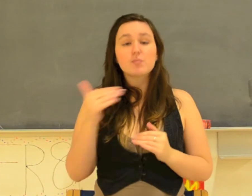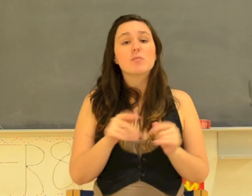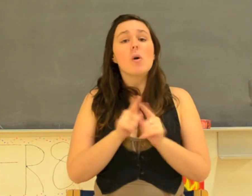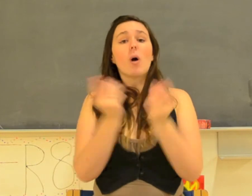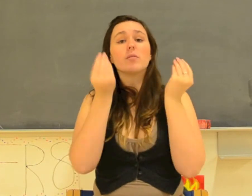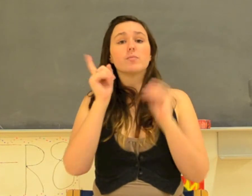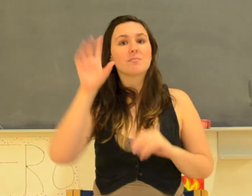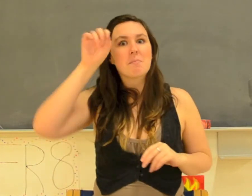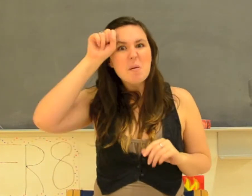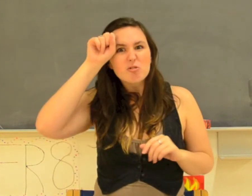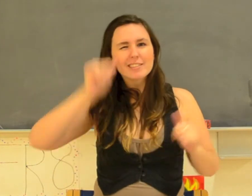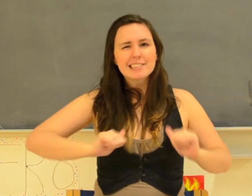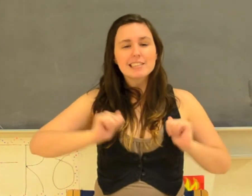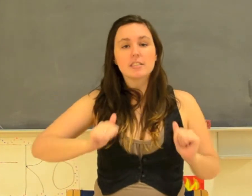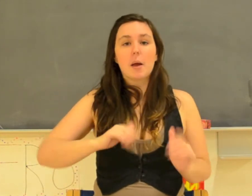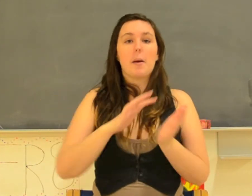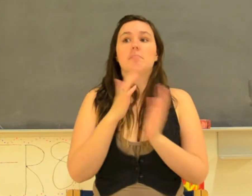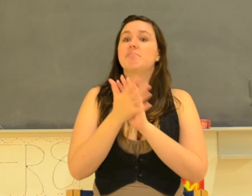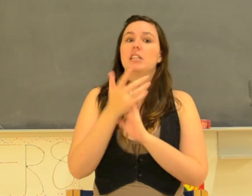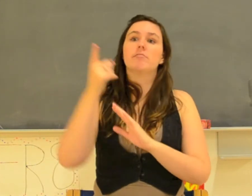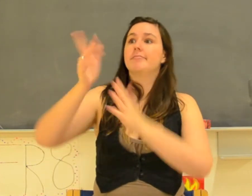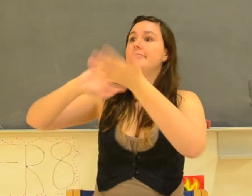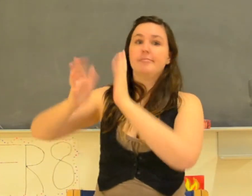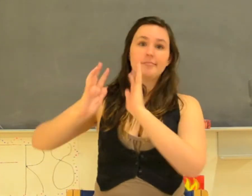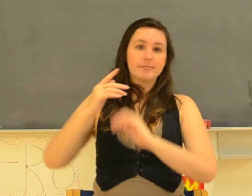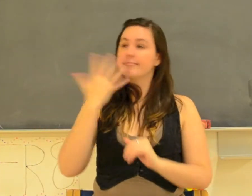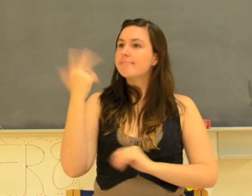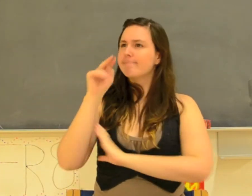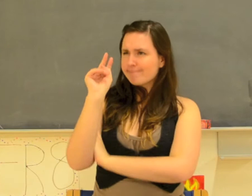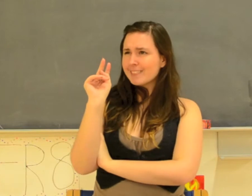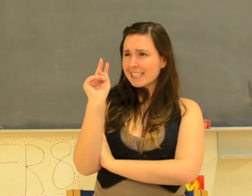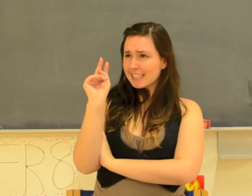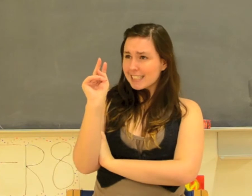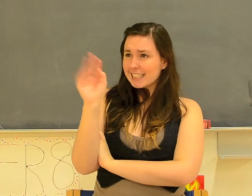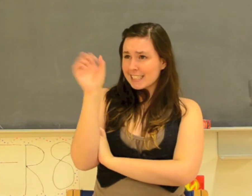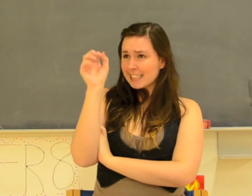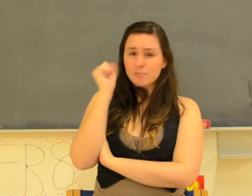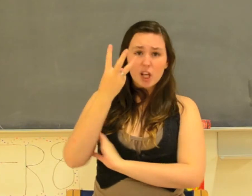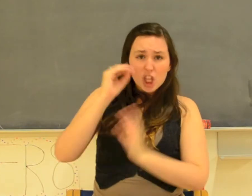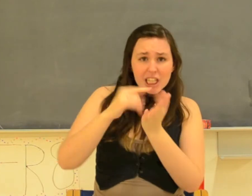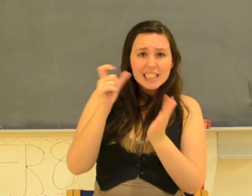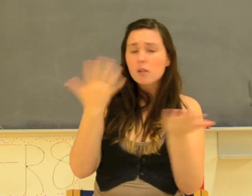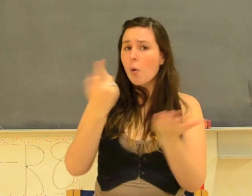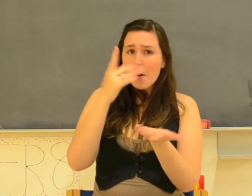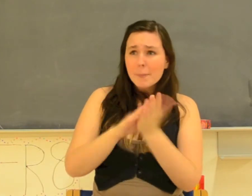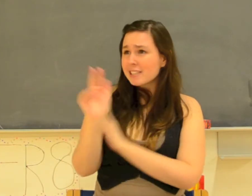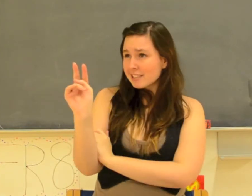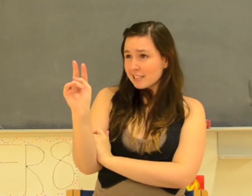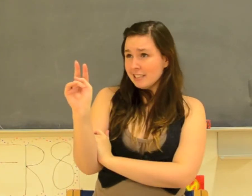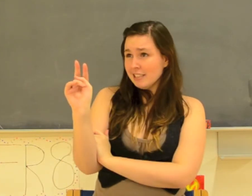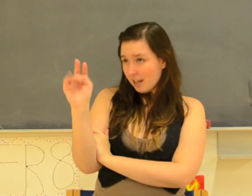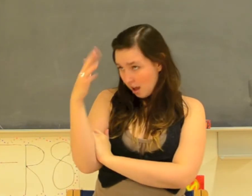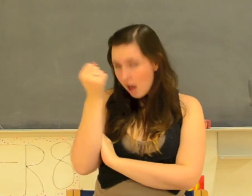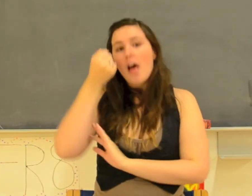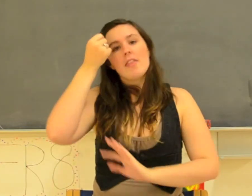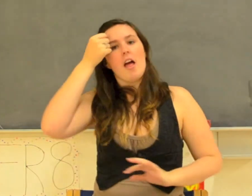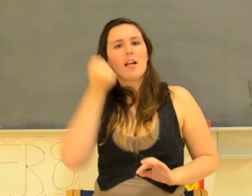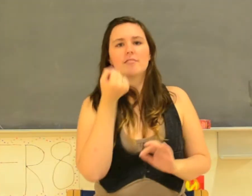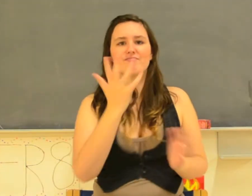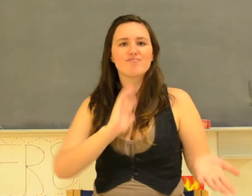We had memory training to absorb information for 30 seconds to 1 minute and then interpret the information.